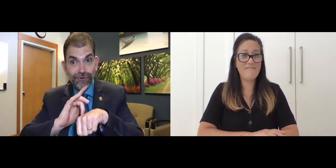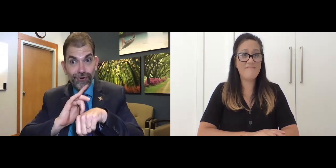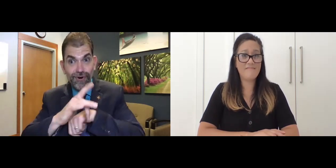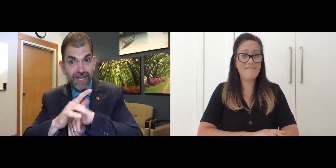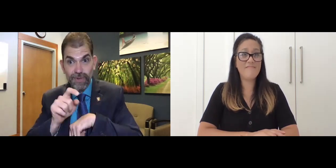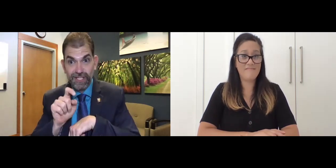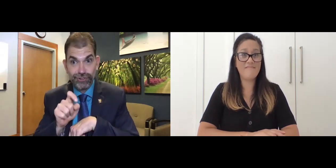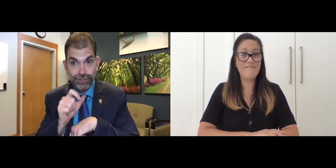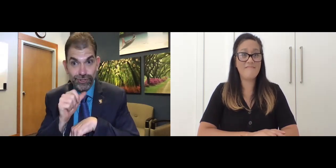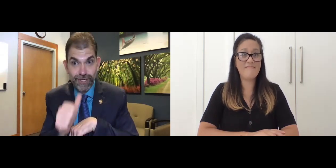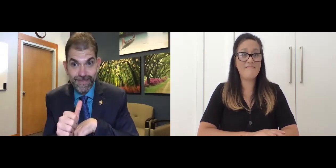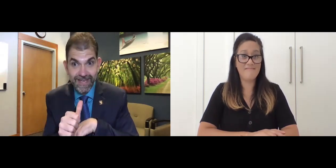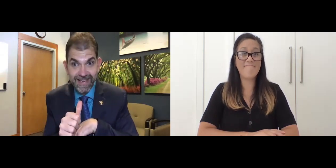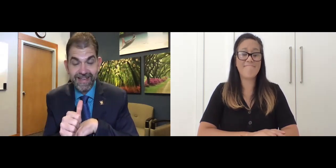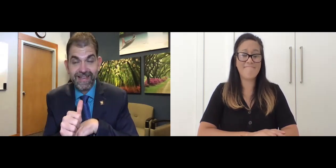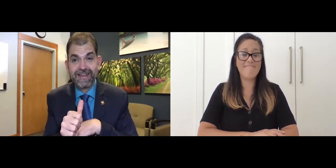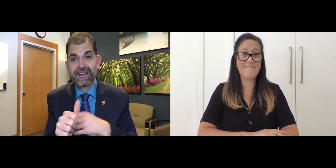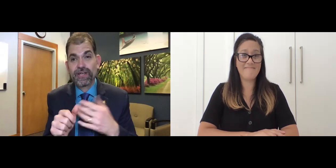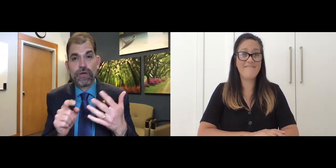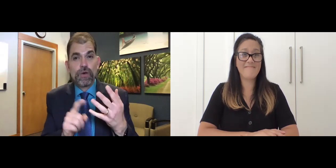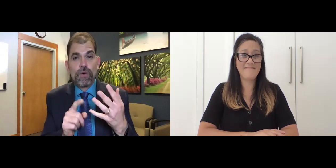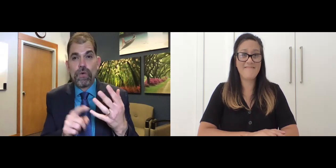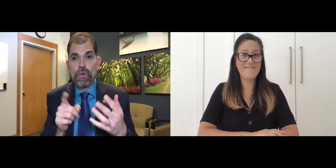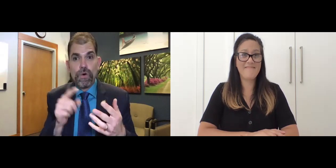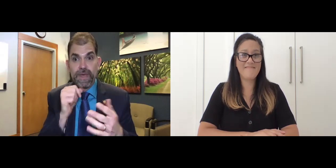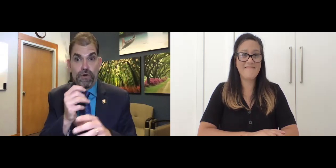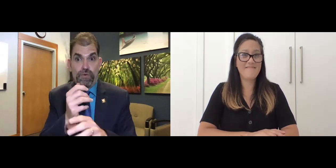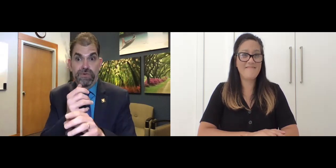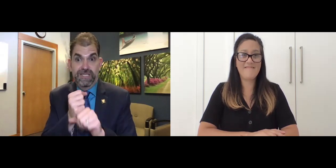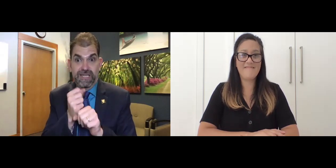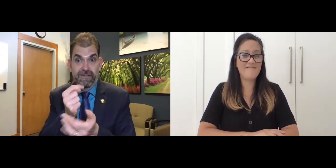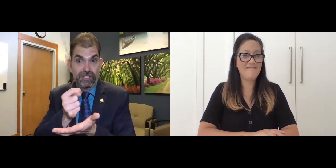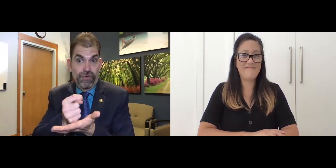or released early from prison because of a misdiagnosis